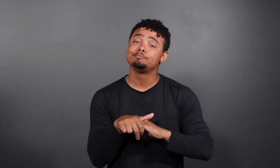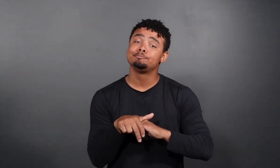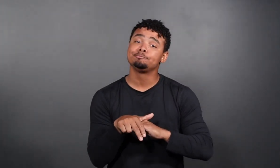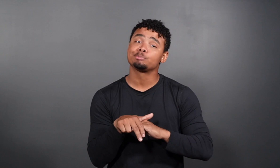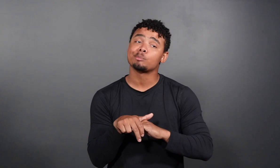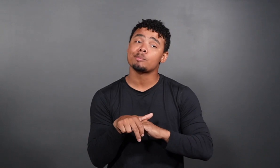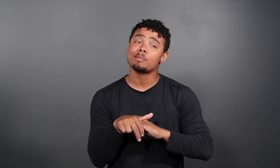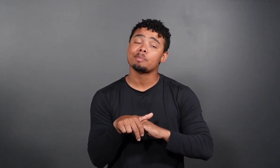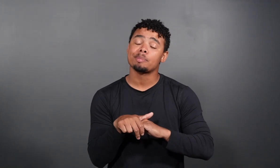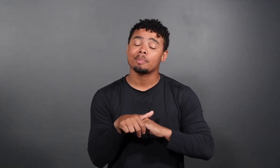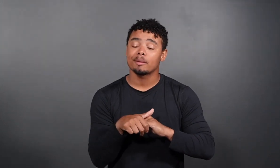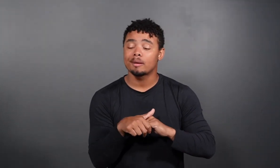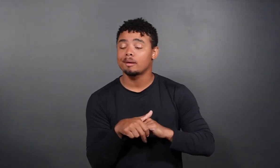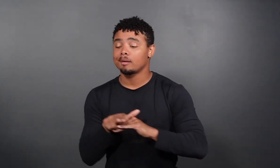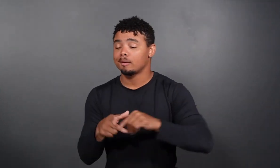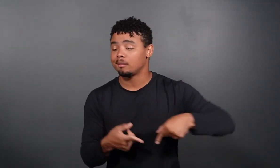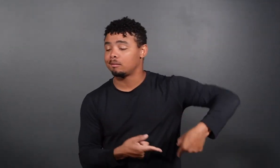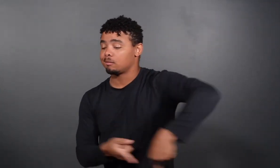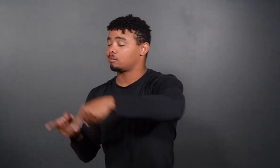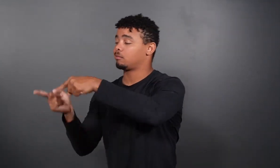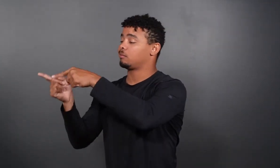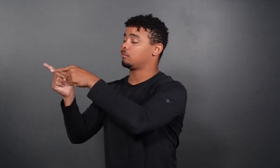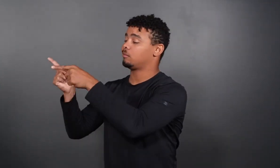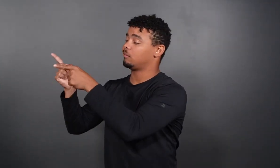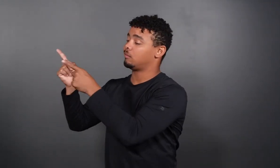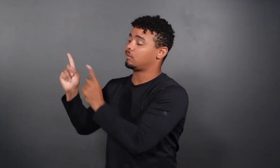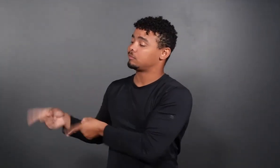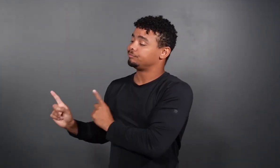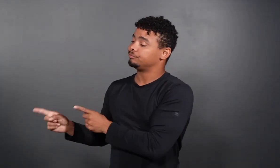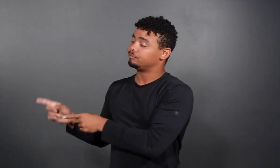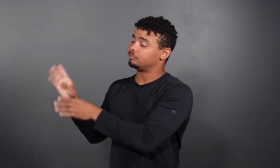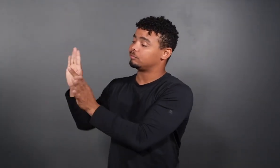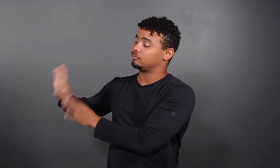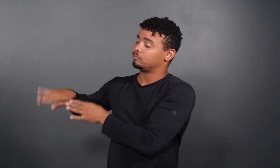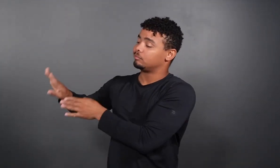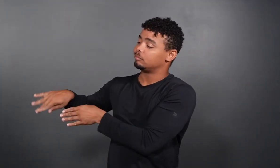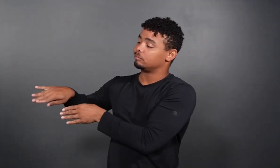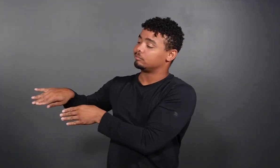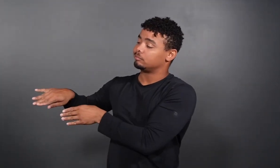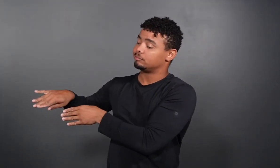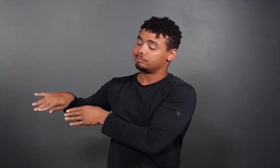and swings them to and fro at last she flips them up to flop her feet upon her bed